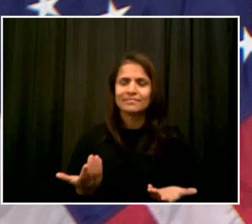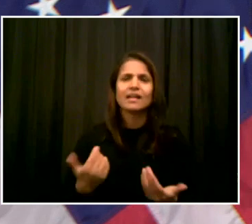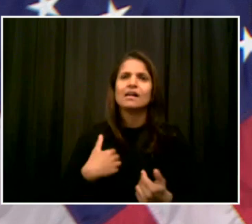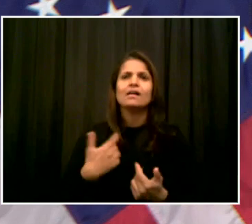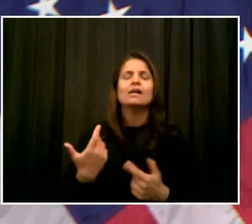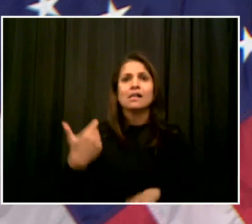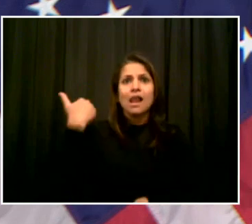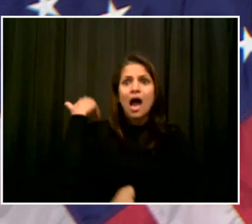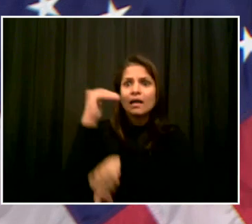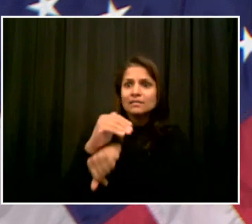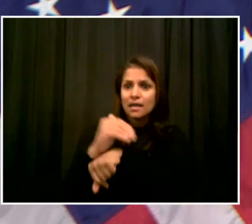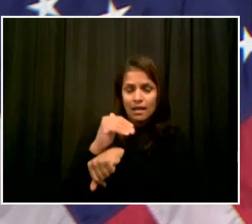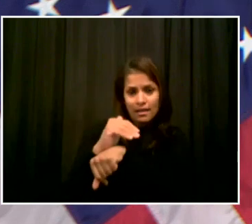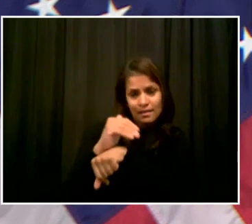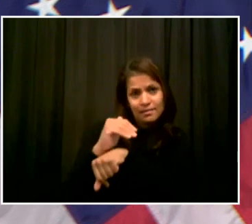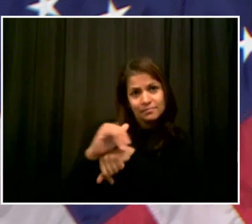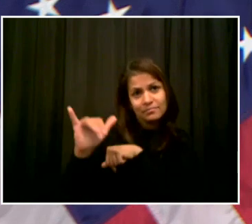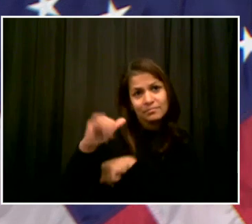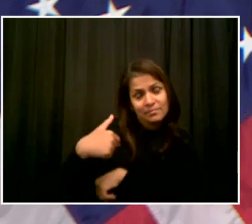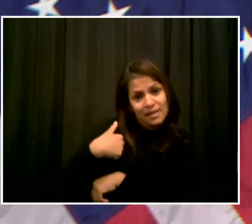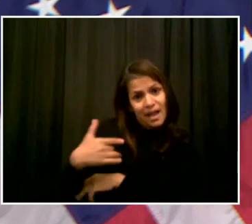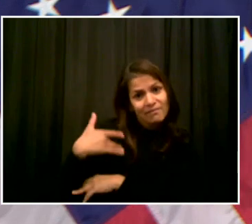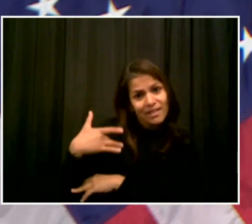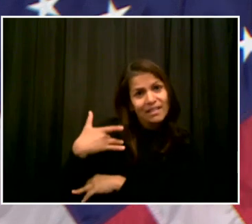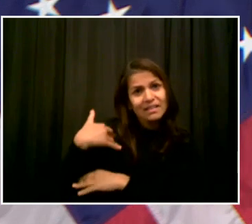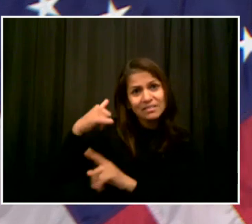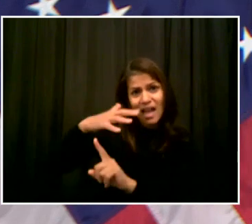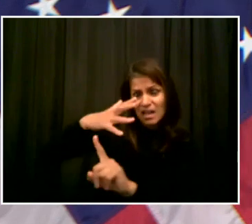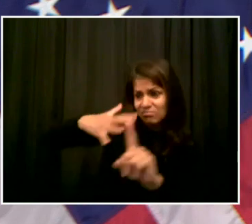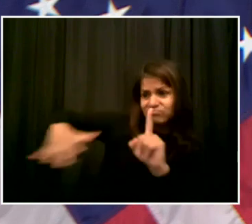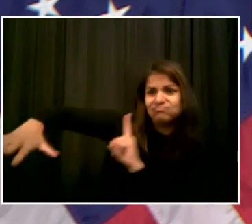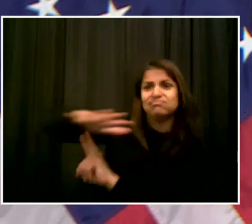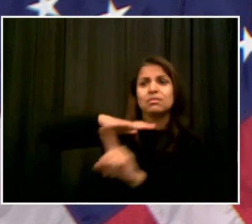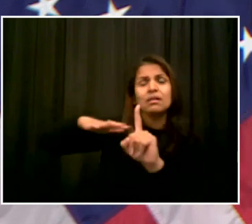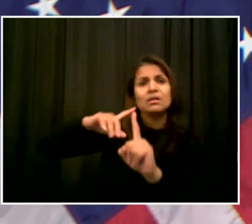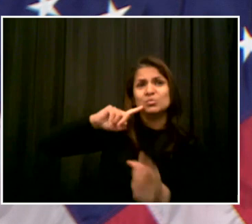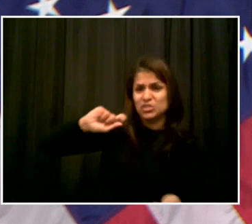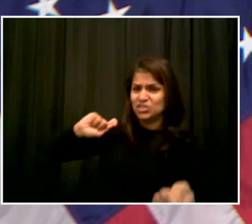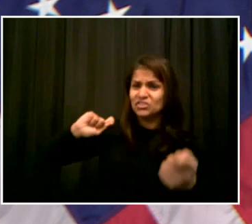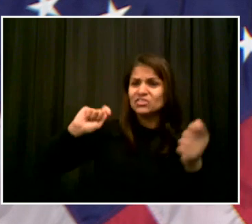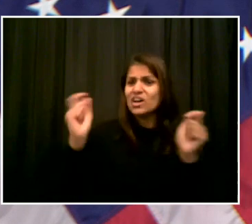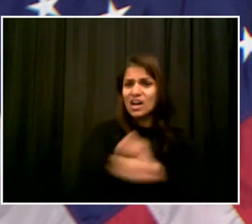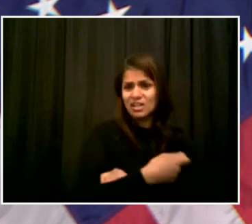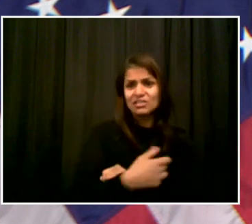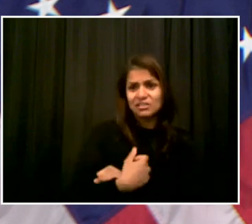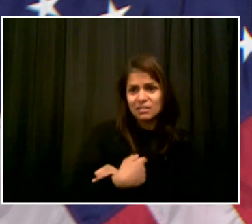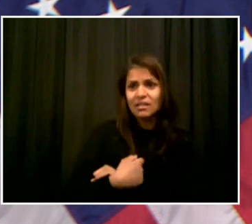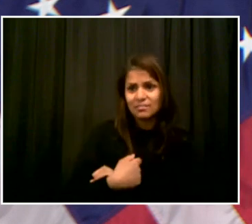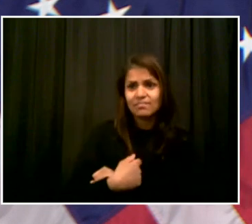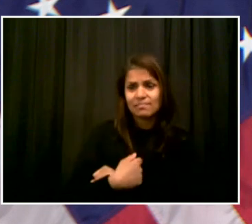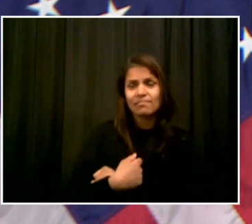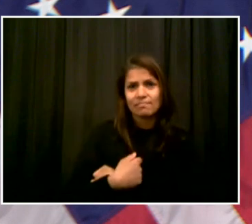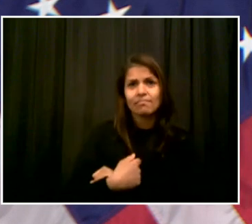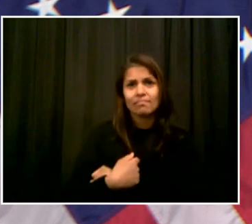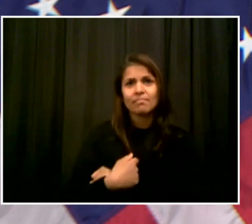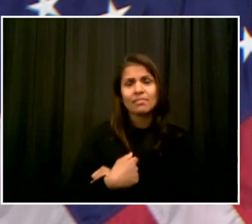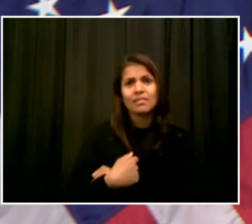THAT WAS ON SUNDAY NIGHT. LAST NIGHT IT WAS A SHIFT AS I